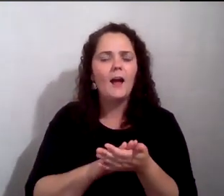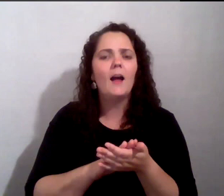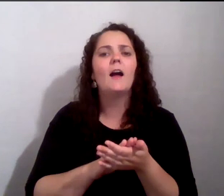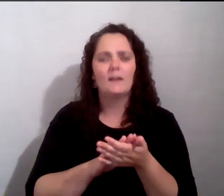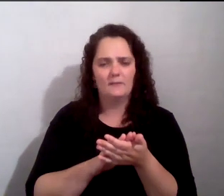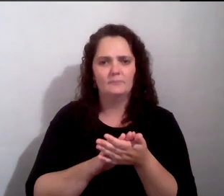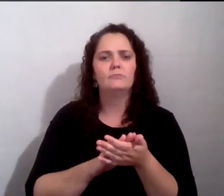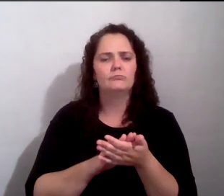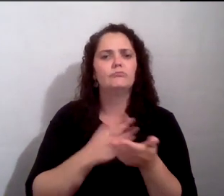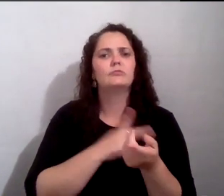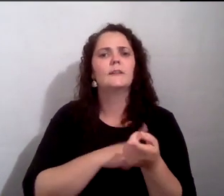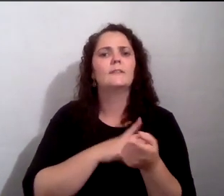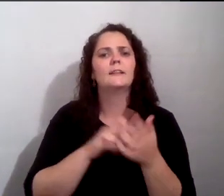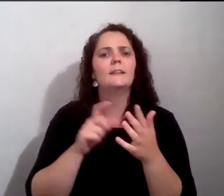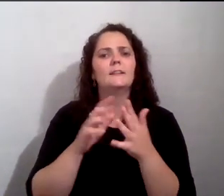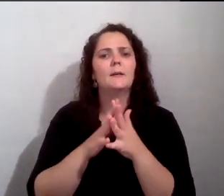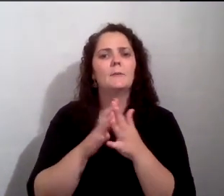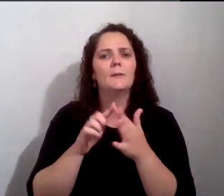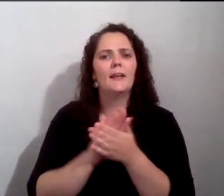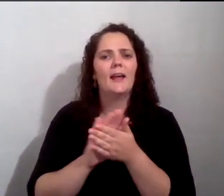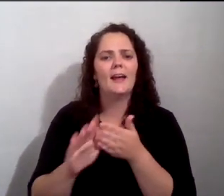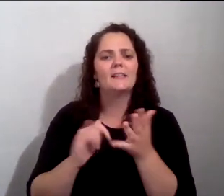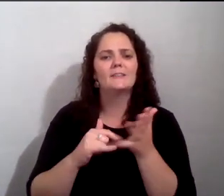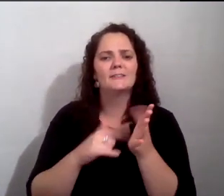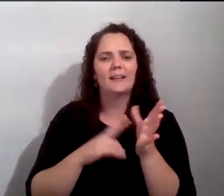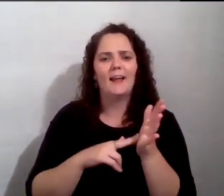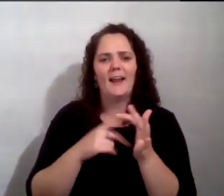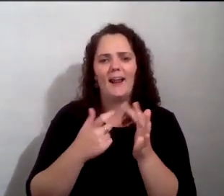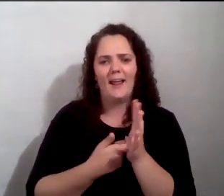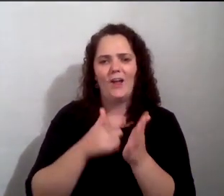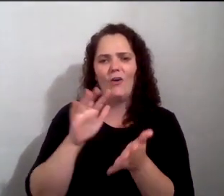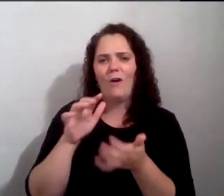kind of masonite basically and this work is described as a totemic